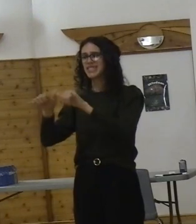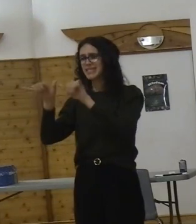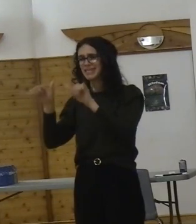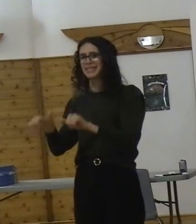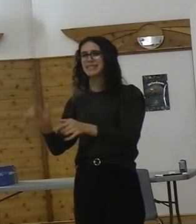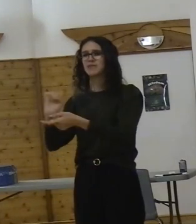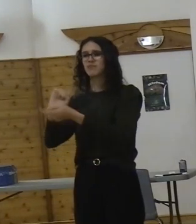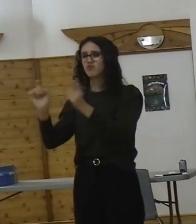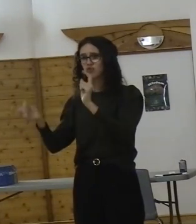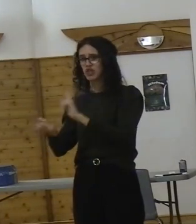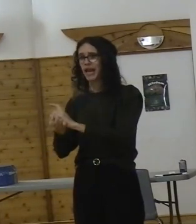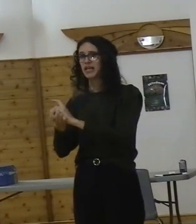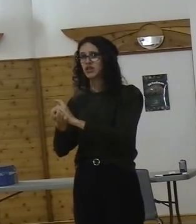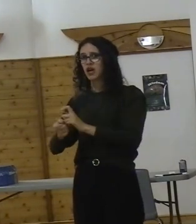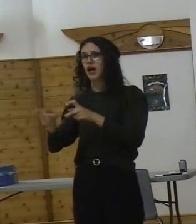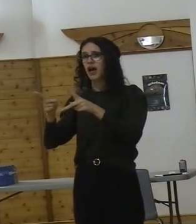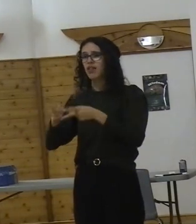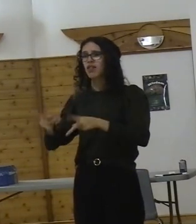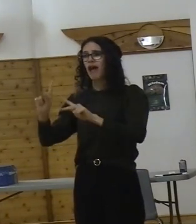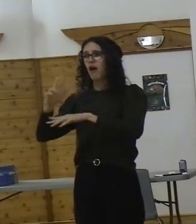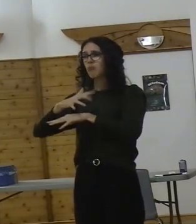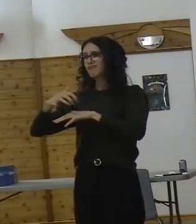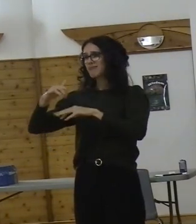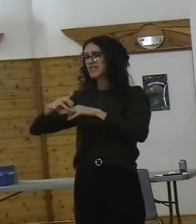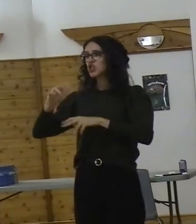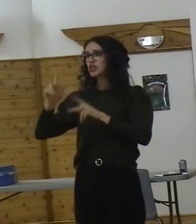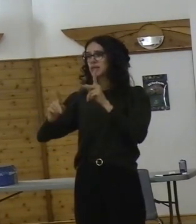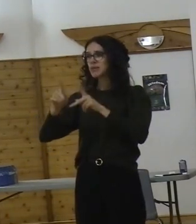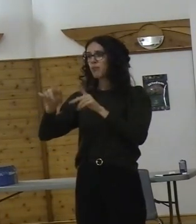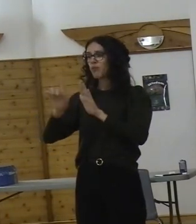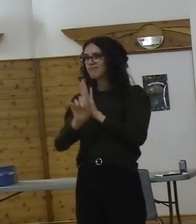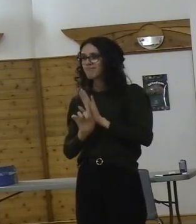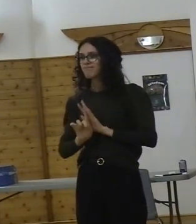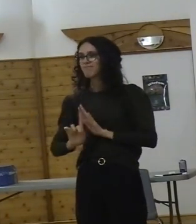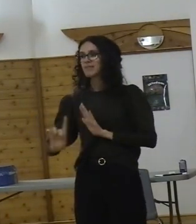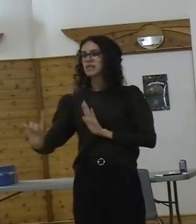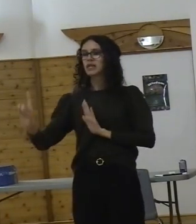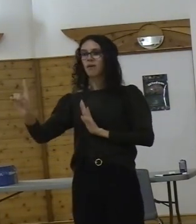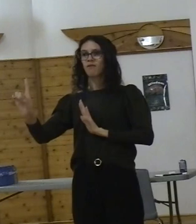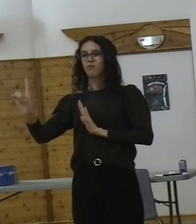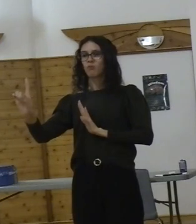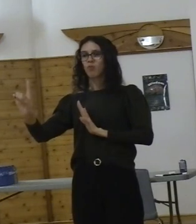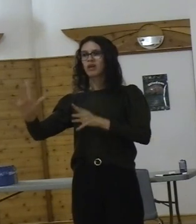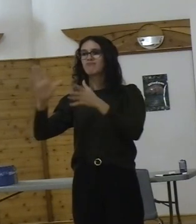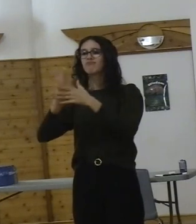with that I leave you all blessings respect, much love